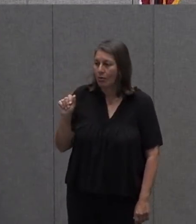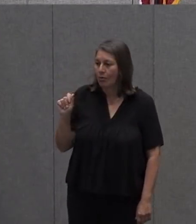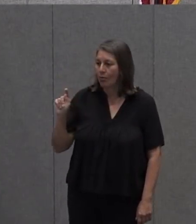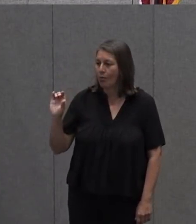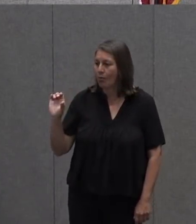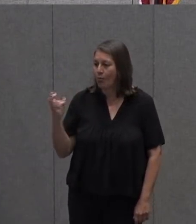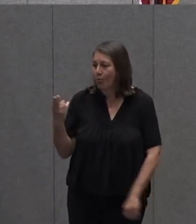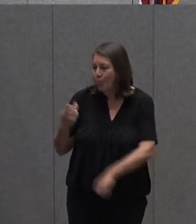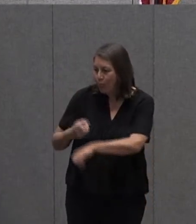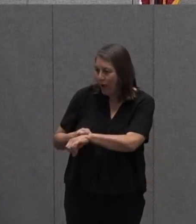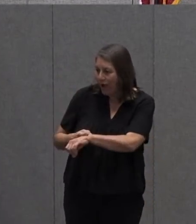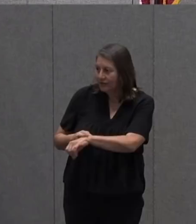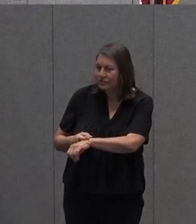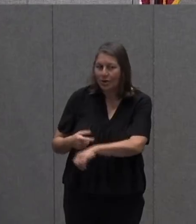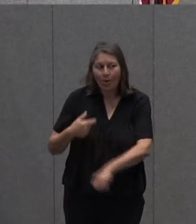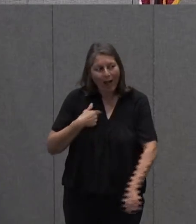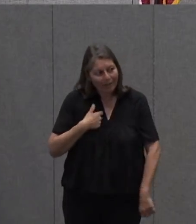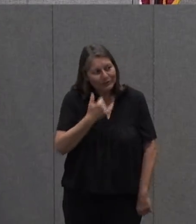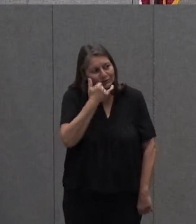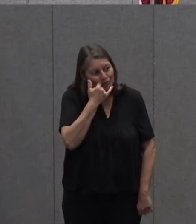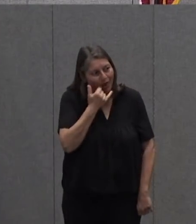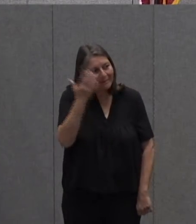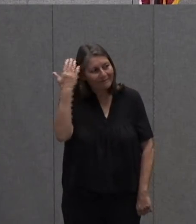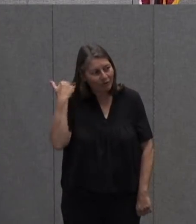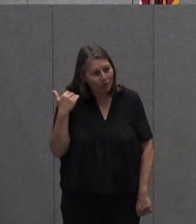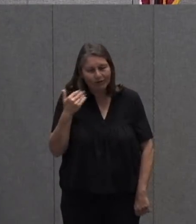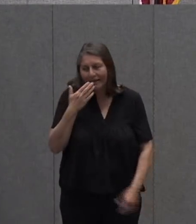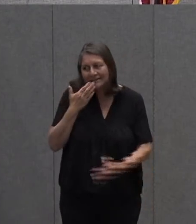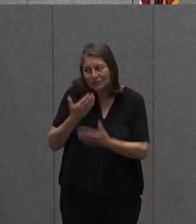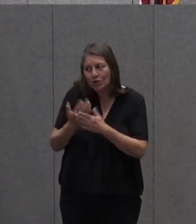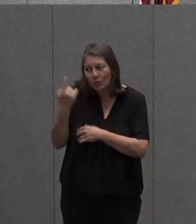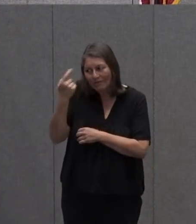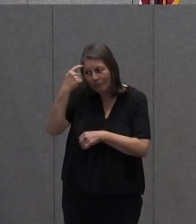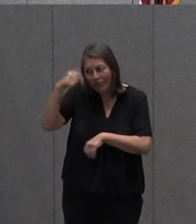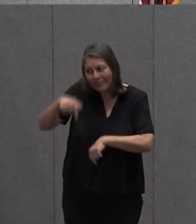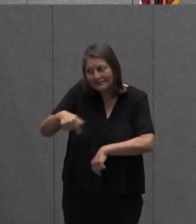Oh, that was the one that I got wrong last time. It would have been a good one for this time. I know, dang it.